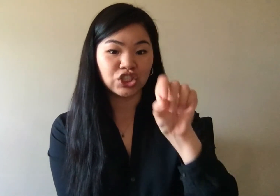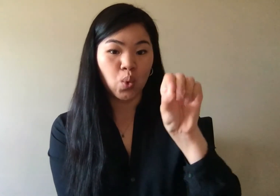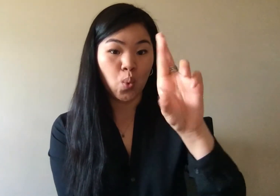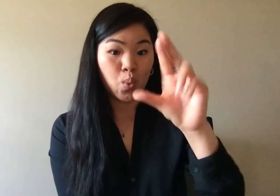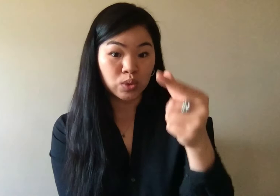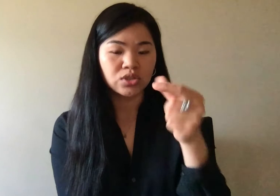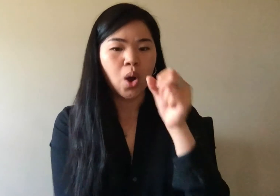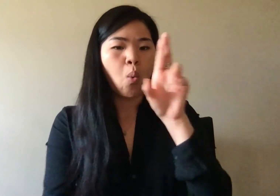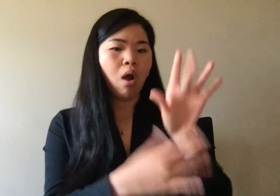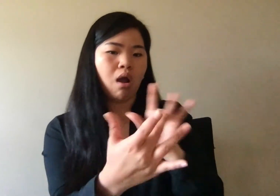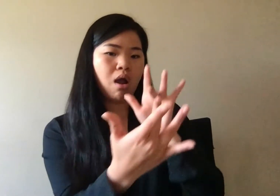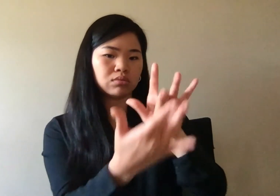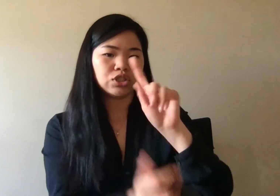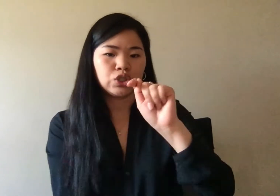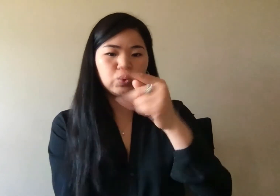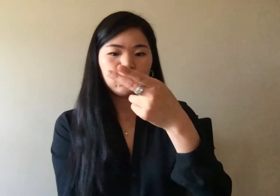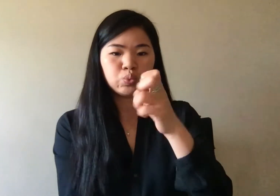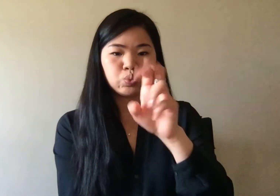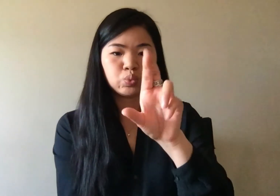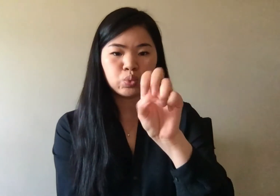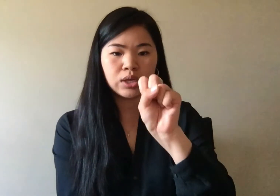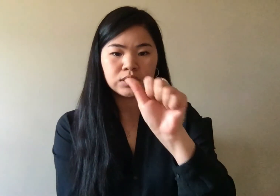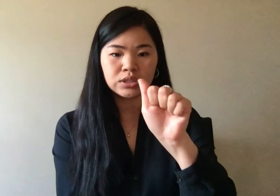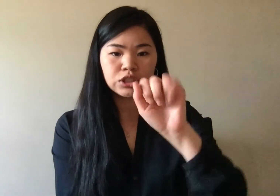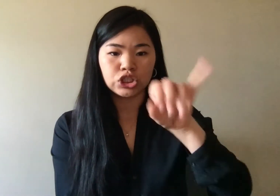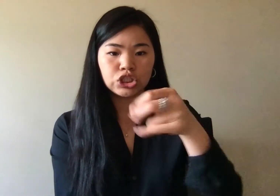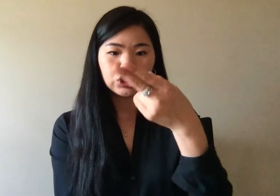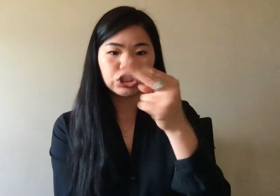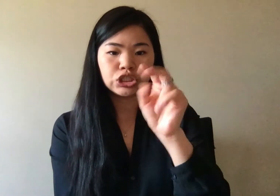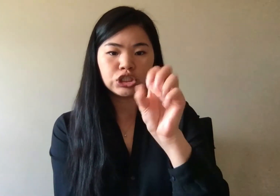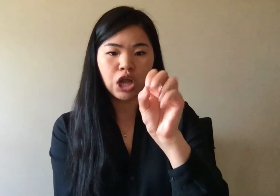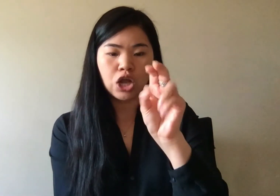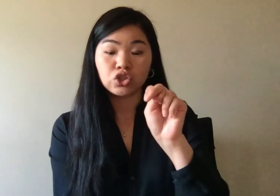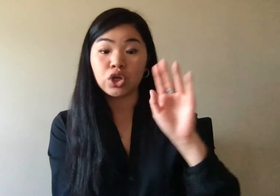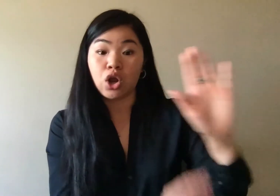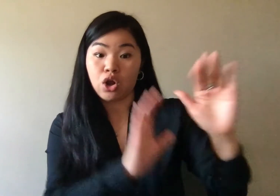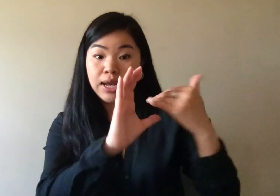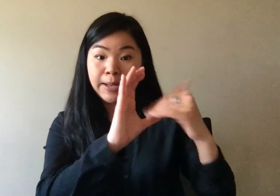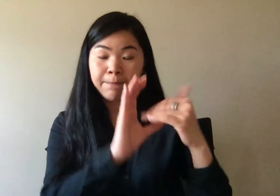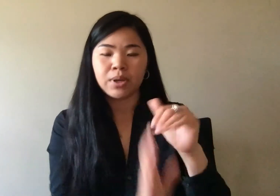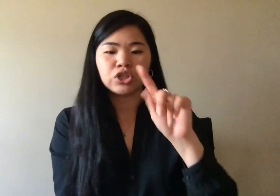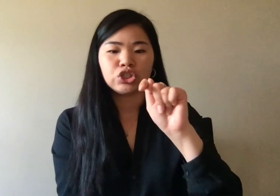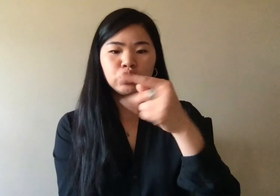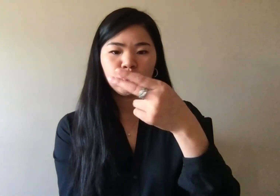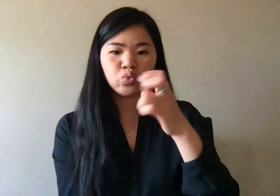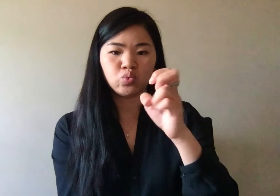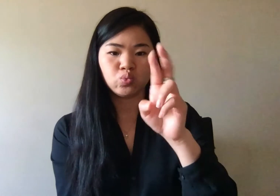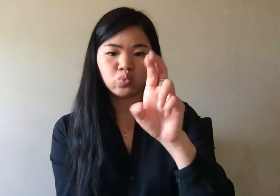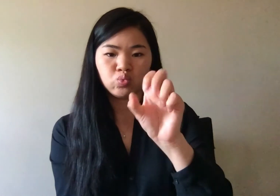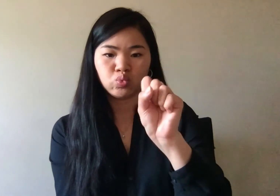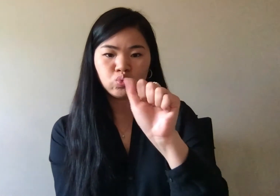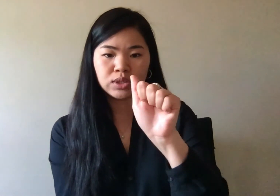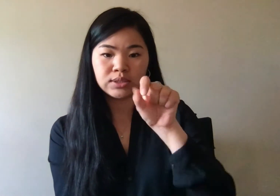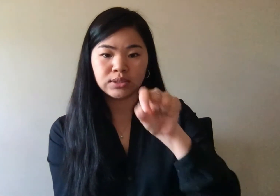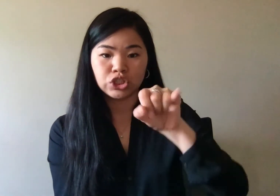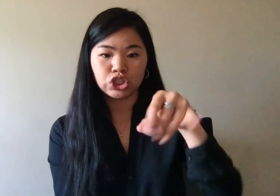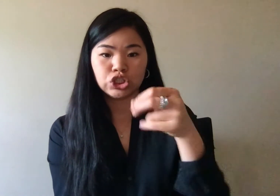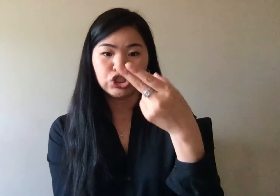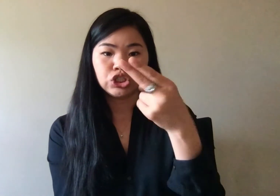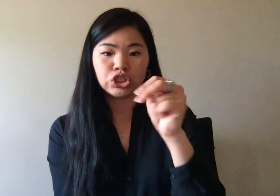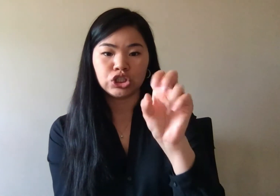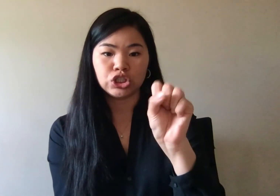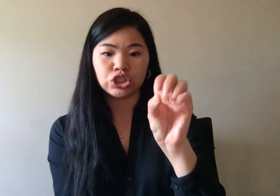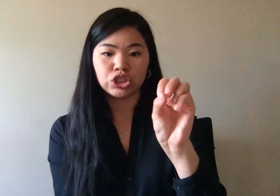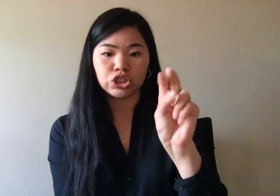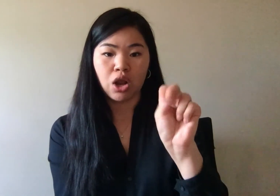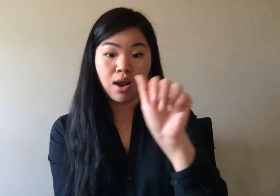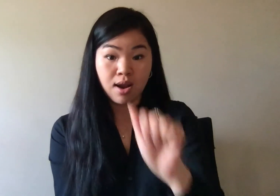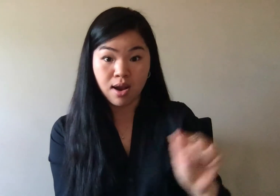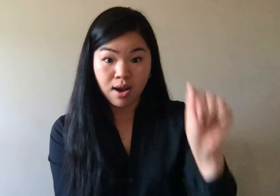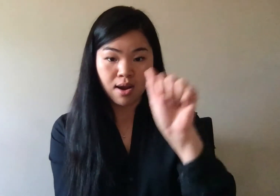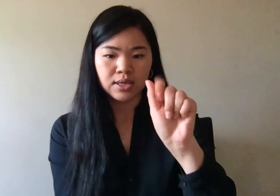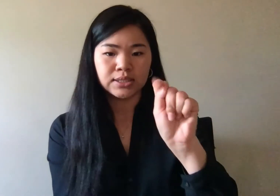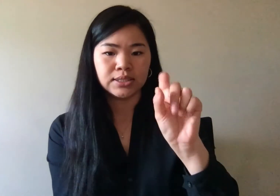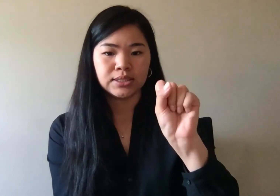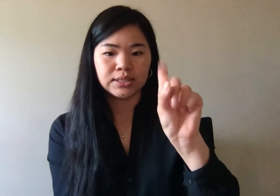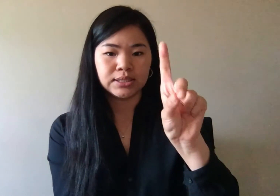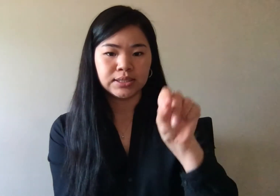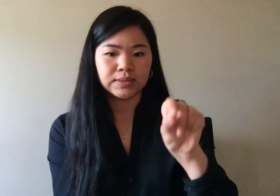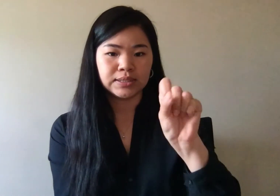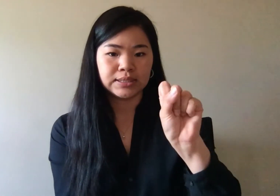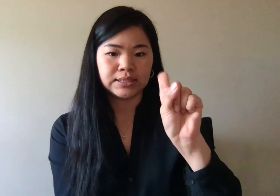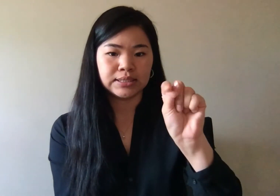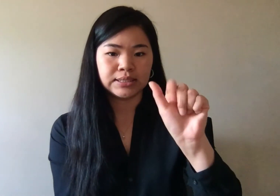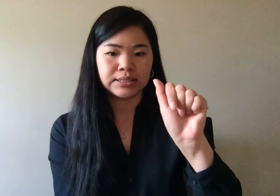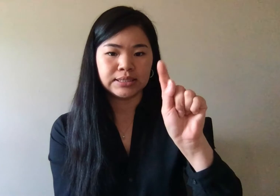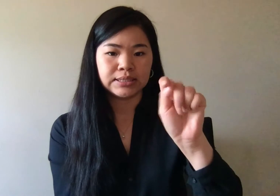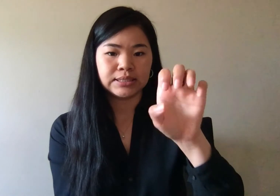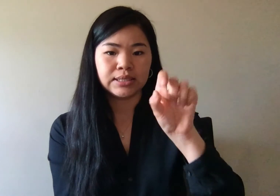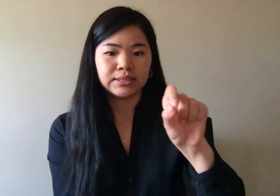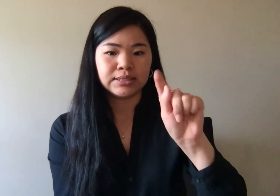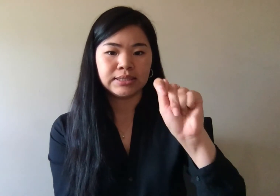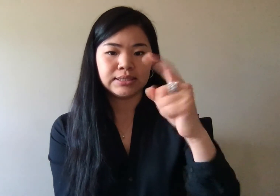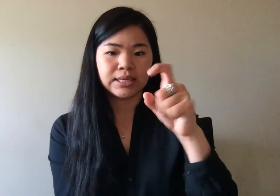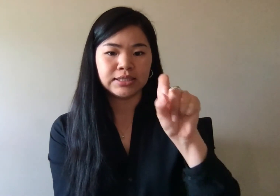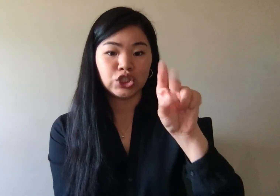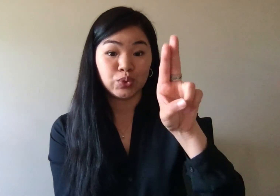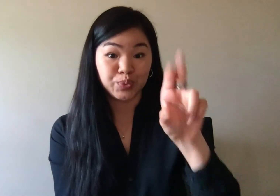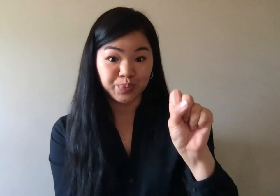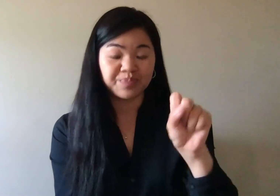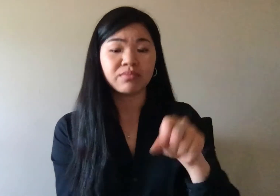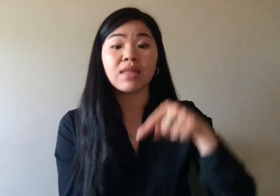Theresa Johnson at Theresa.johnson@tsd.state.tx.us